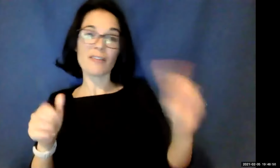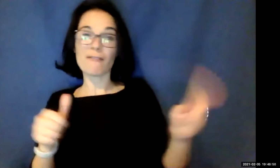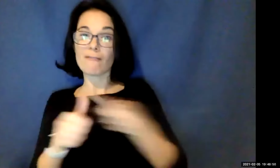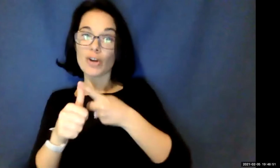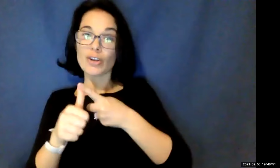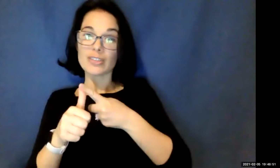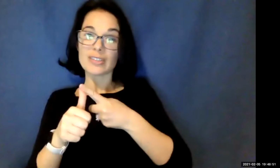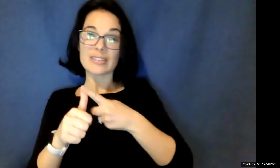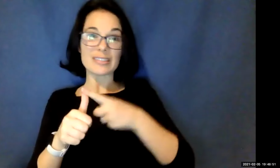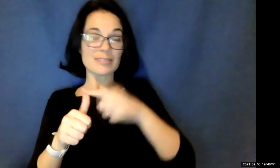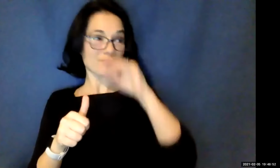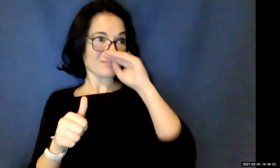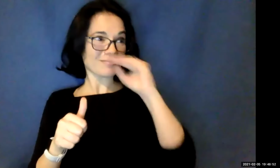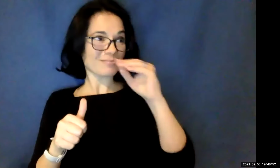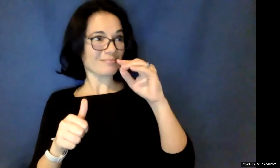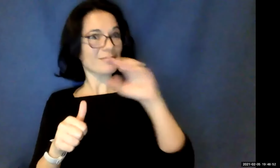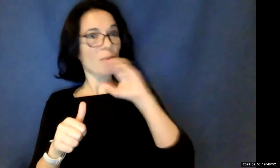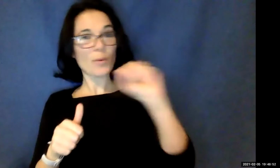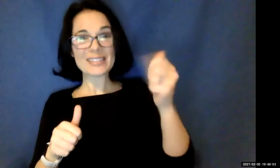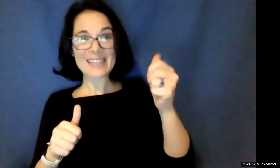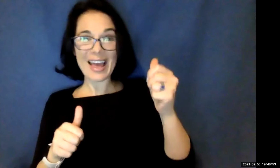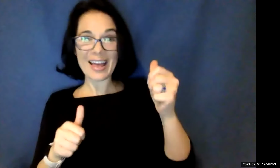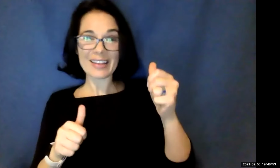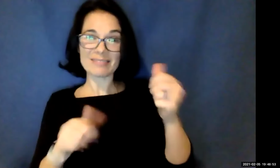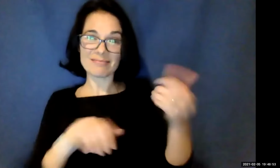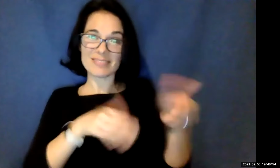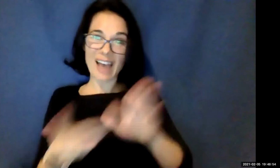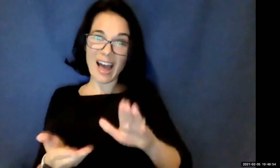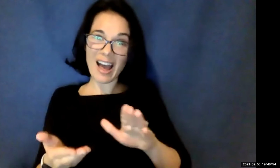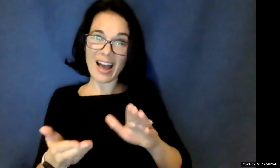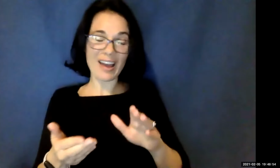extremely sad, and before that we had a 19 year old, a couple, maybe a month ago.